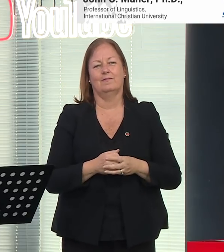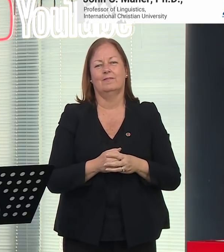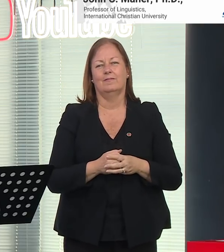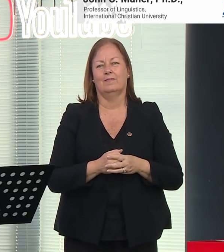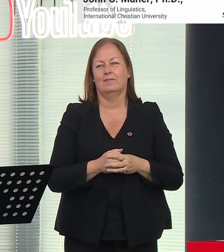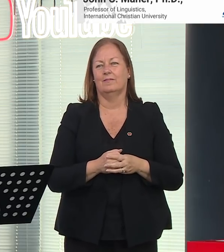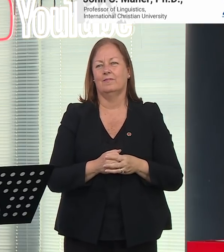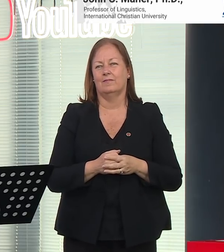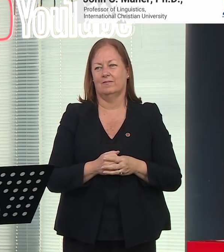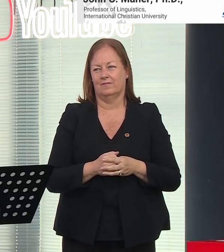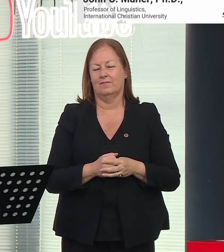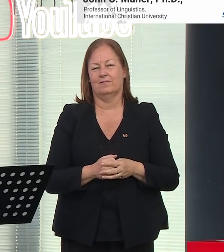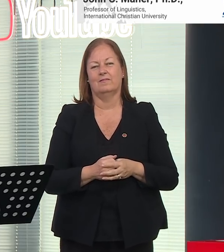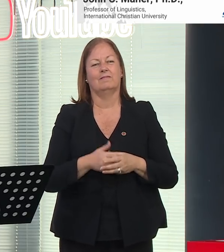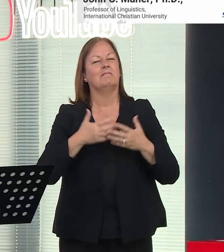before the 20th century, most people in